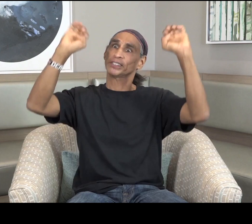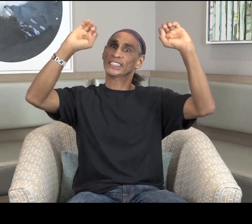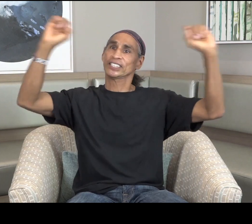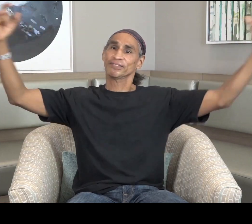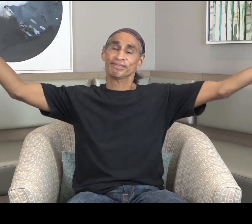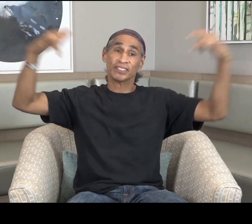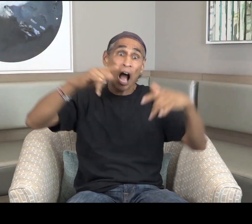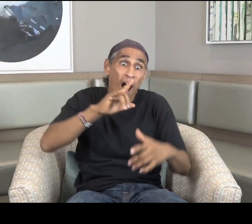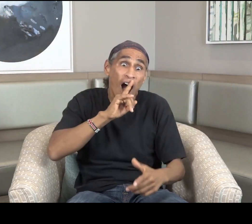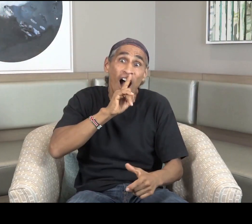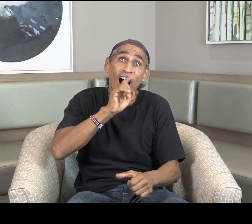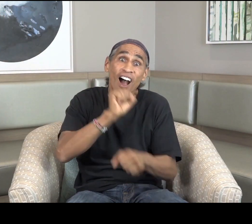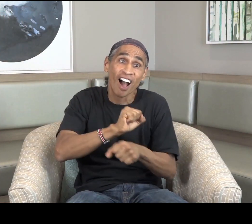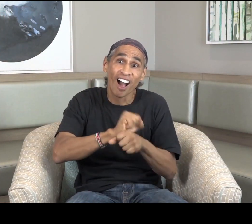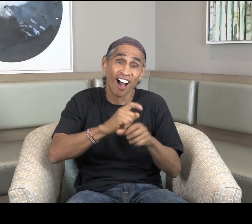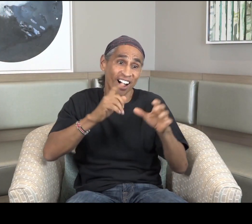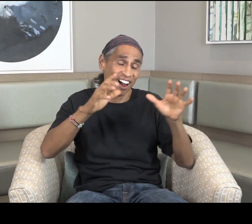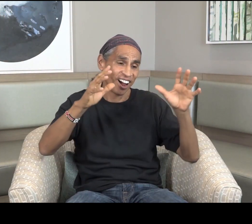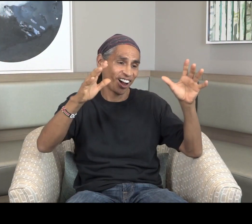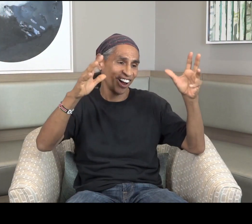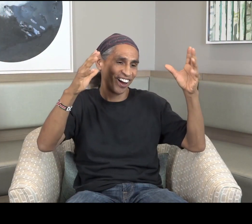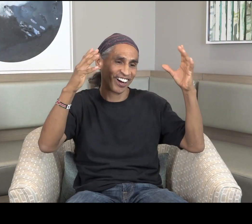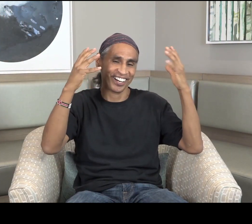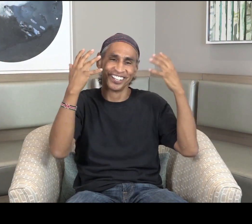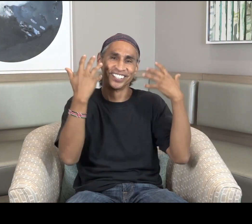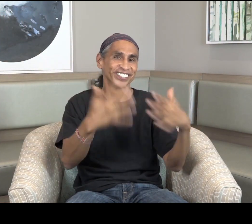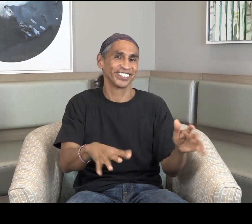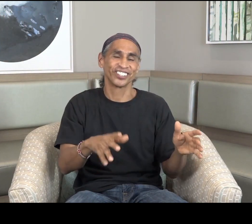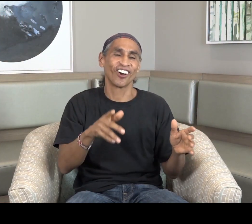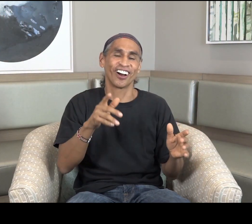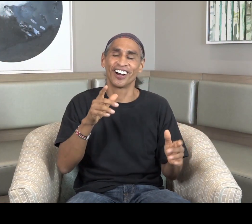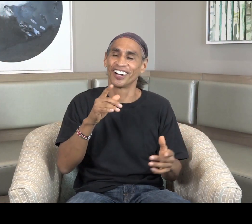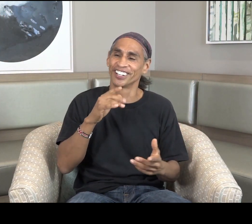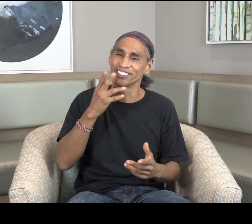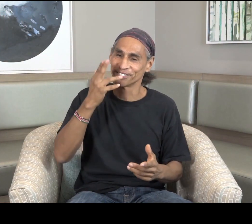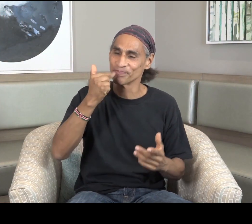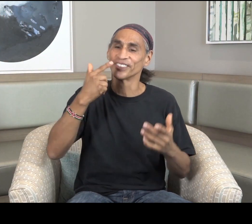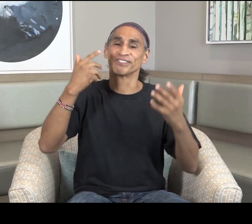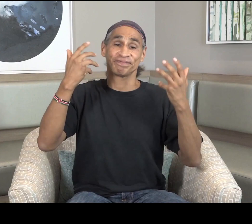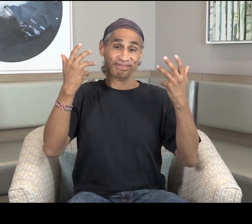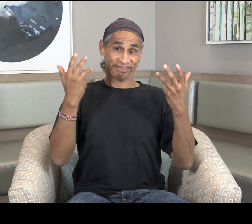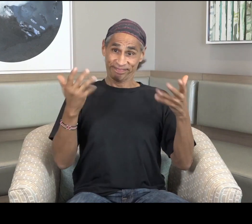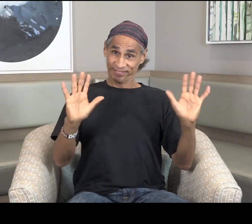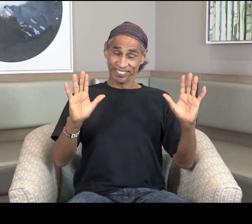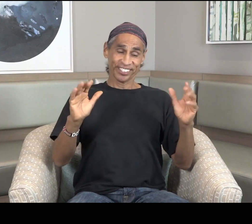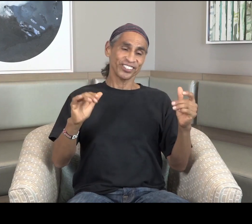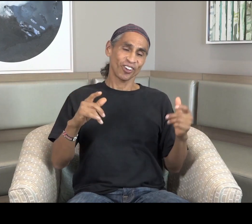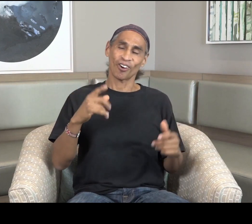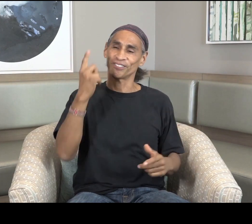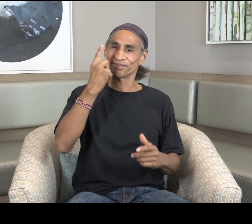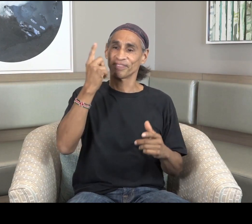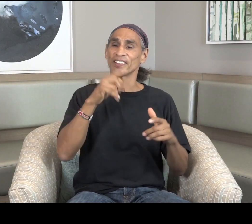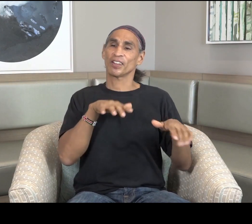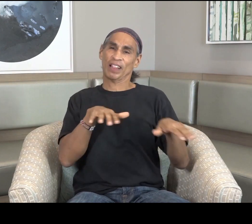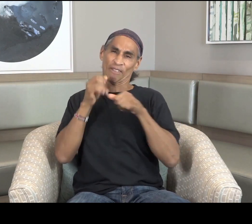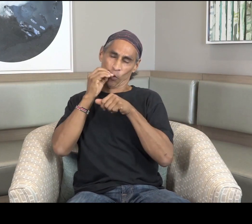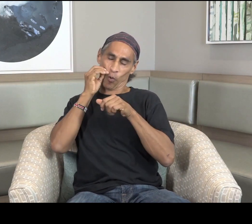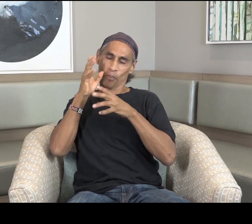and they actually came with you know emergency vehicles and everything. You know it was just funny.